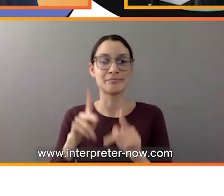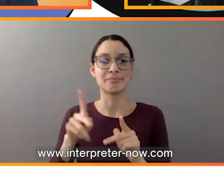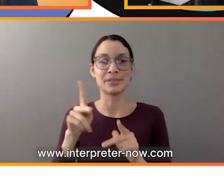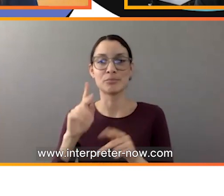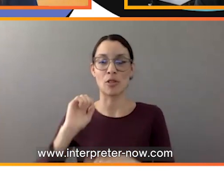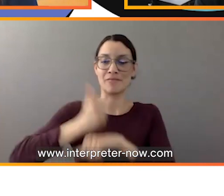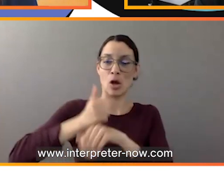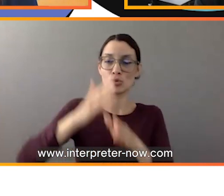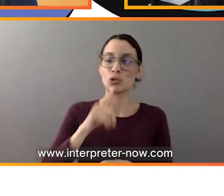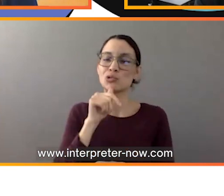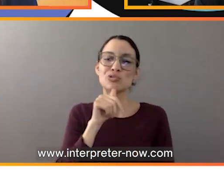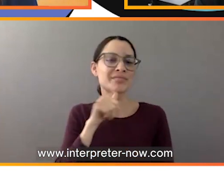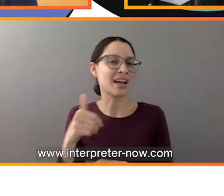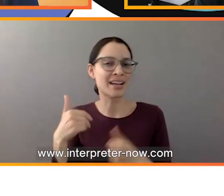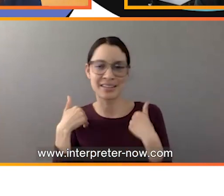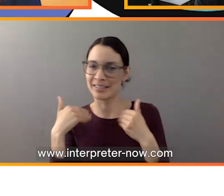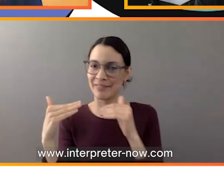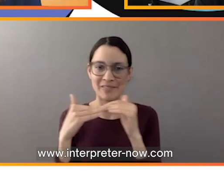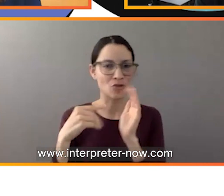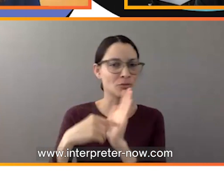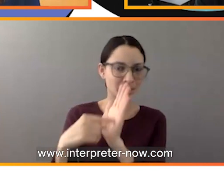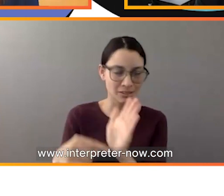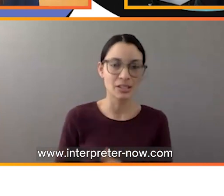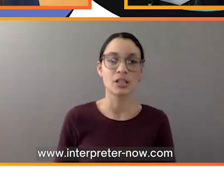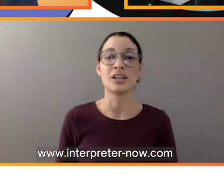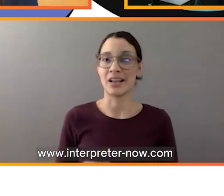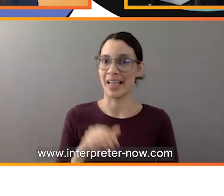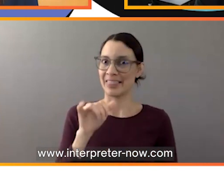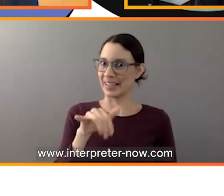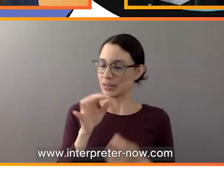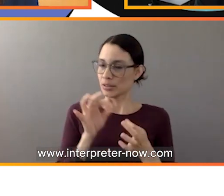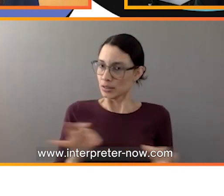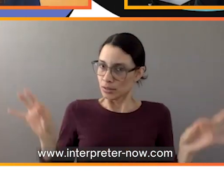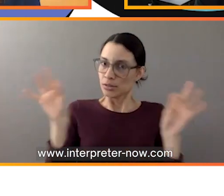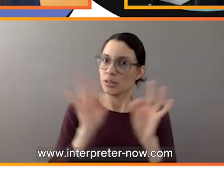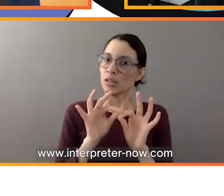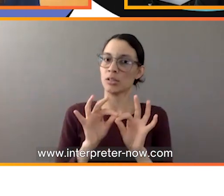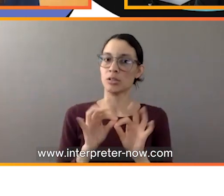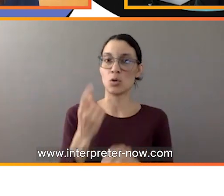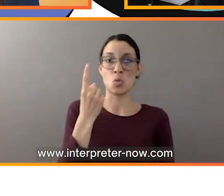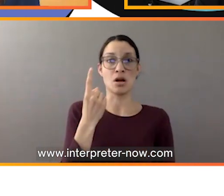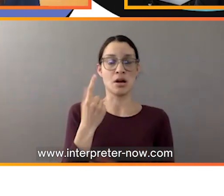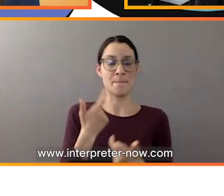still aren't at a point yet where Diversity, Equity, and Inclusion is not a nice-to-have,